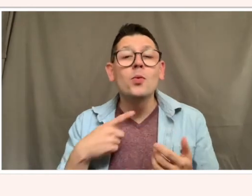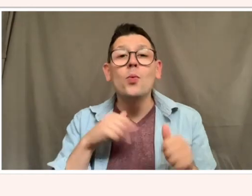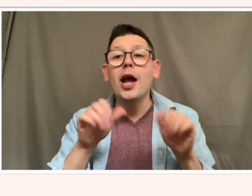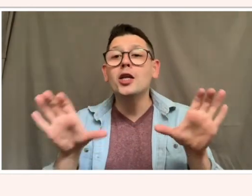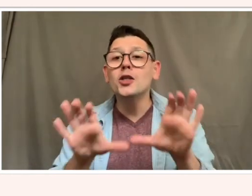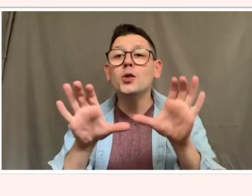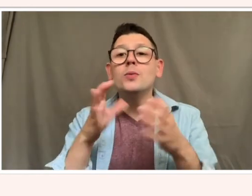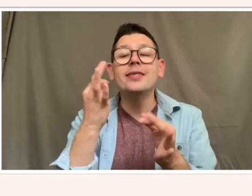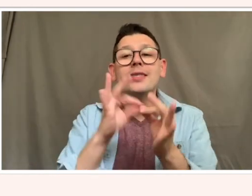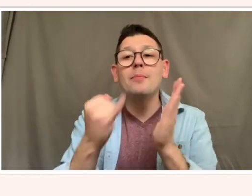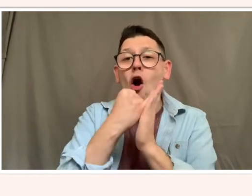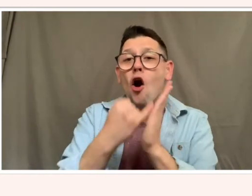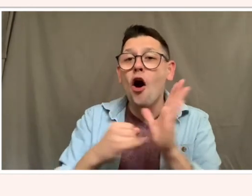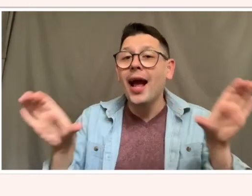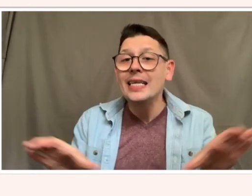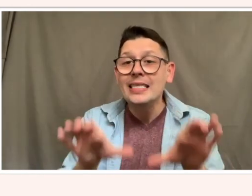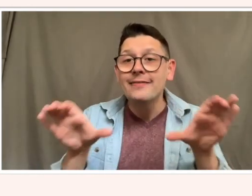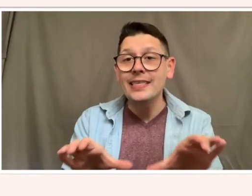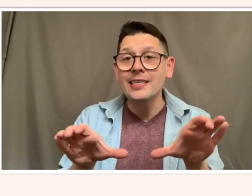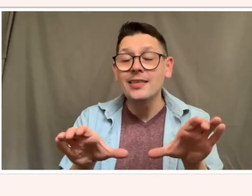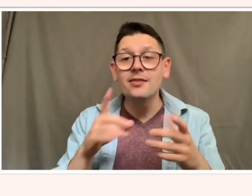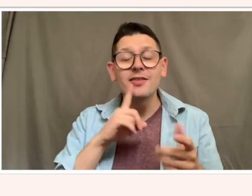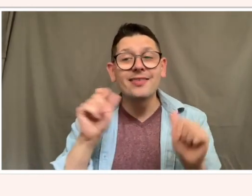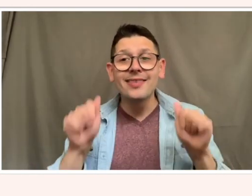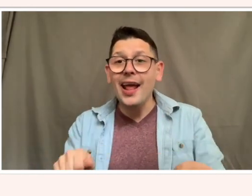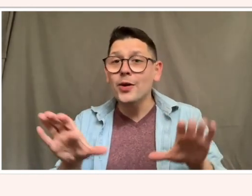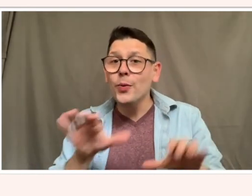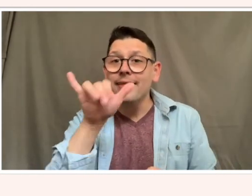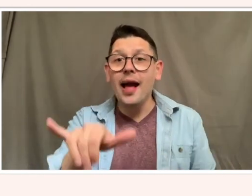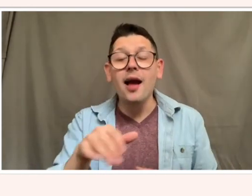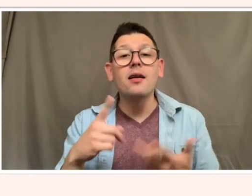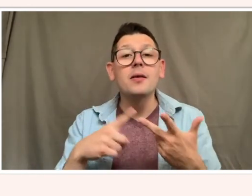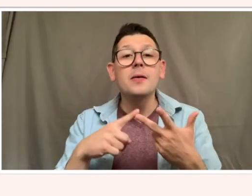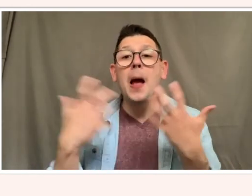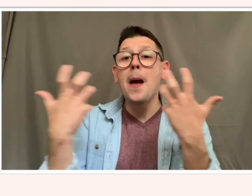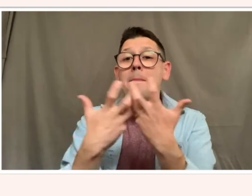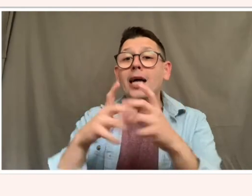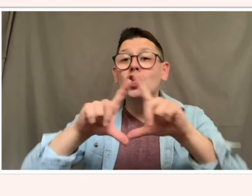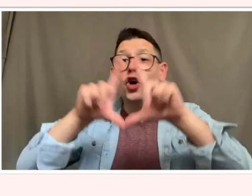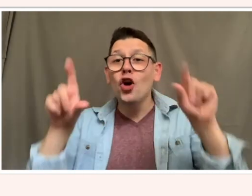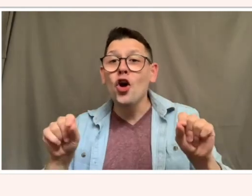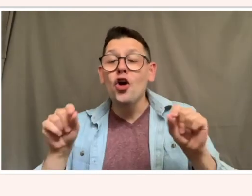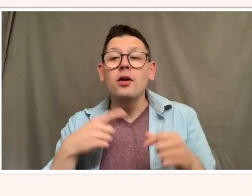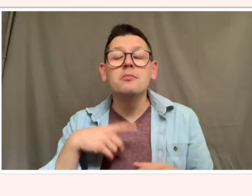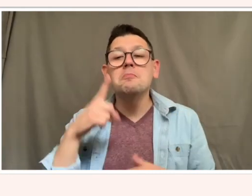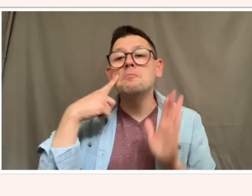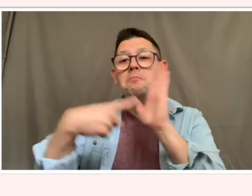We just ask them to create like three balls through Play-Doh or other art activities.